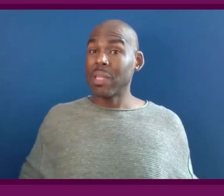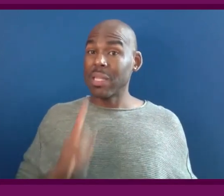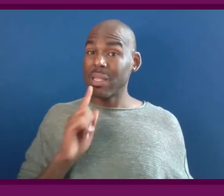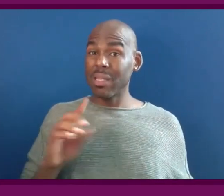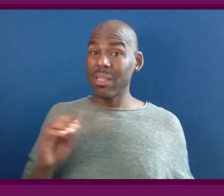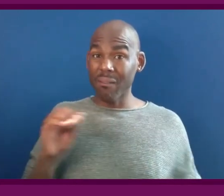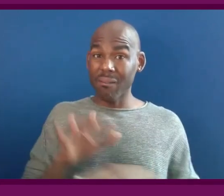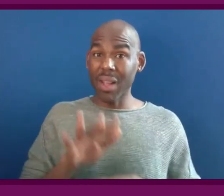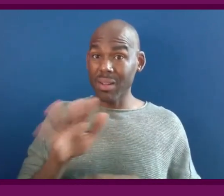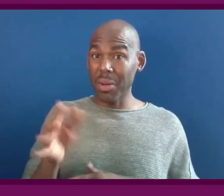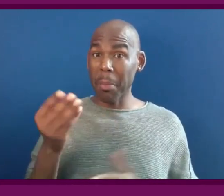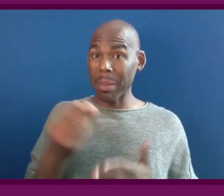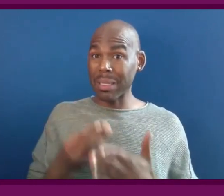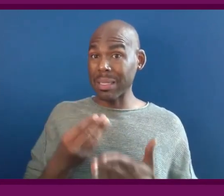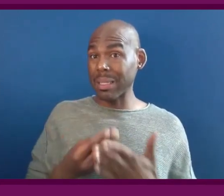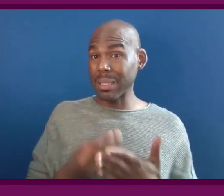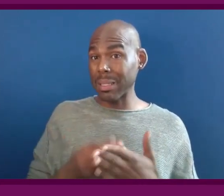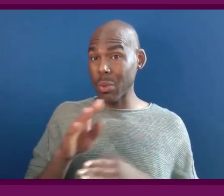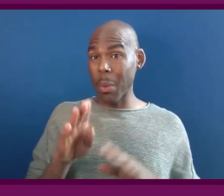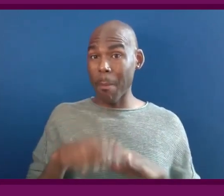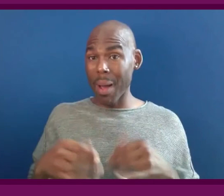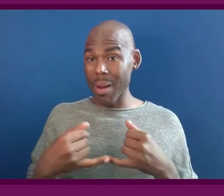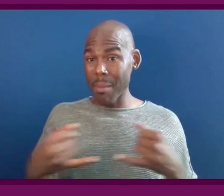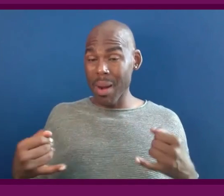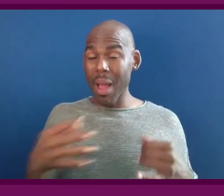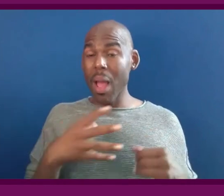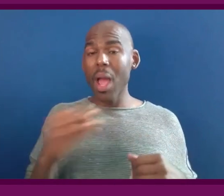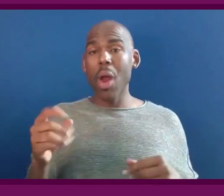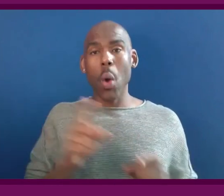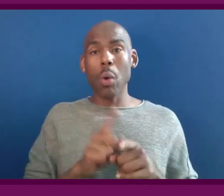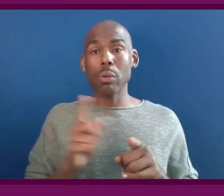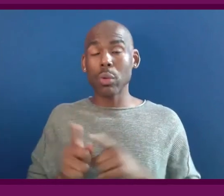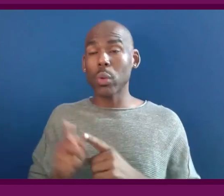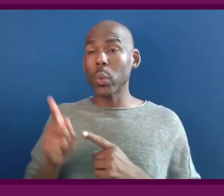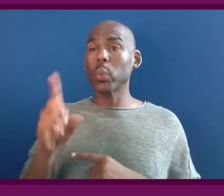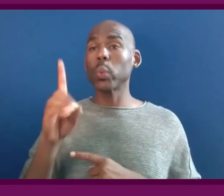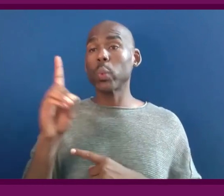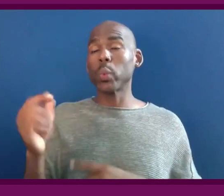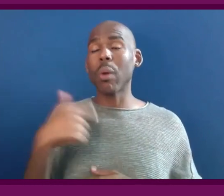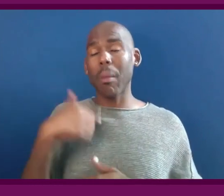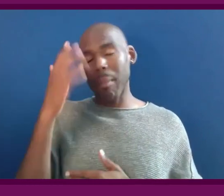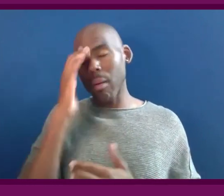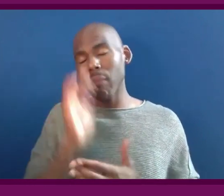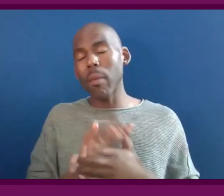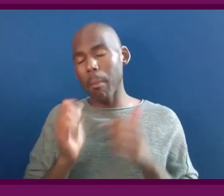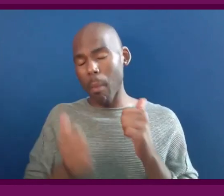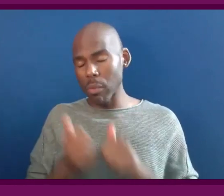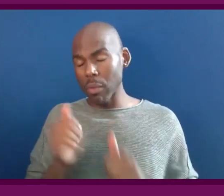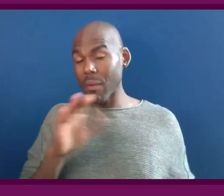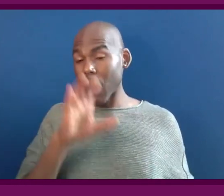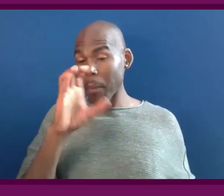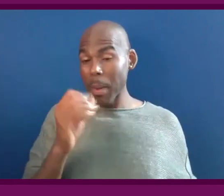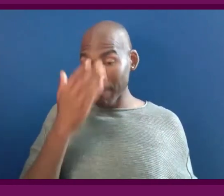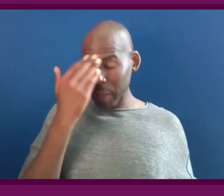It is affecting your bottom line. And then the more altruistic reason really is, I think most of our companies, because